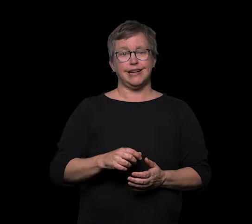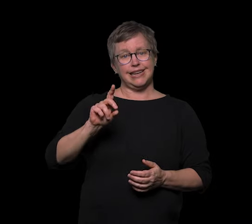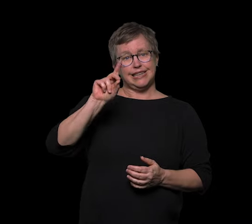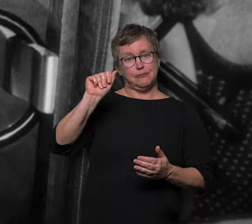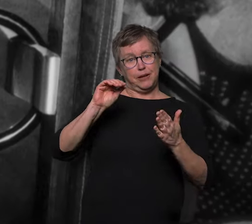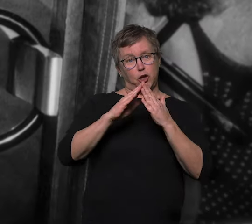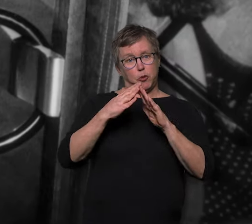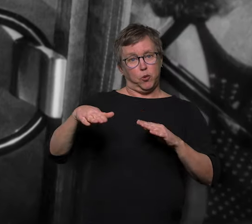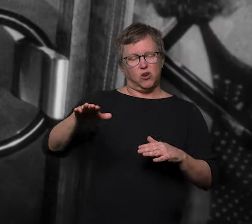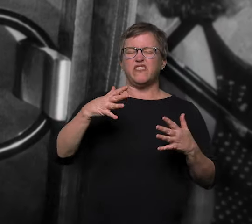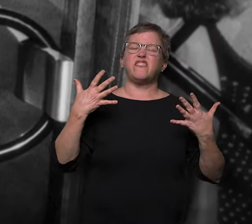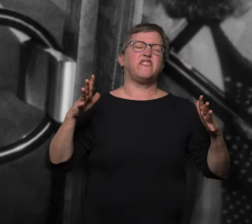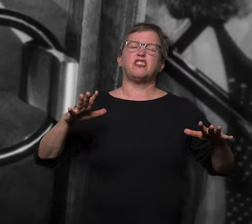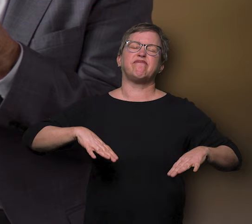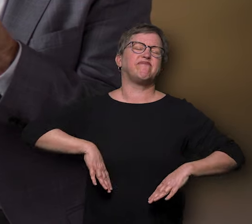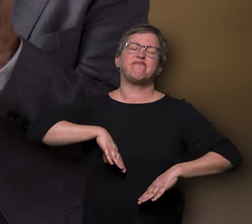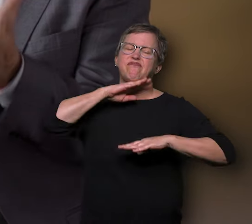The disability community had had enough.